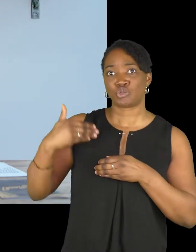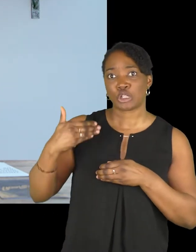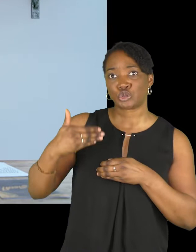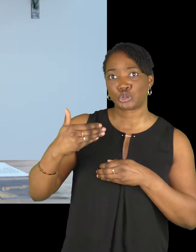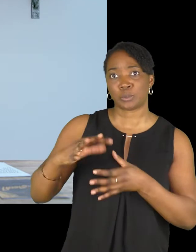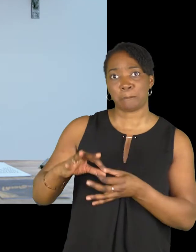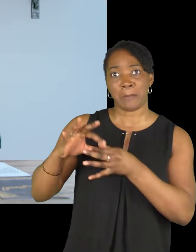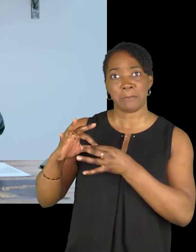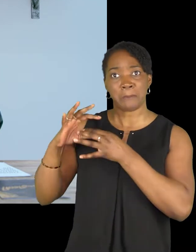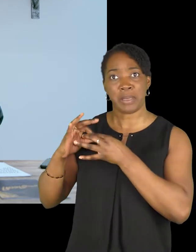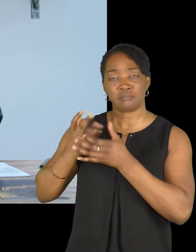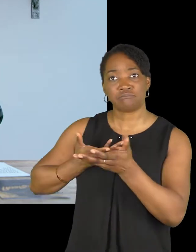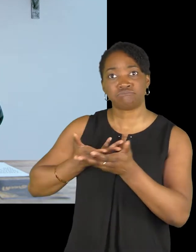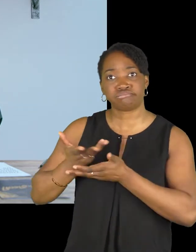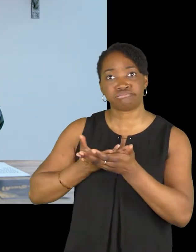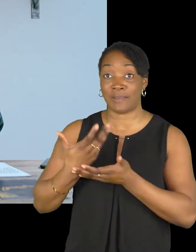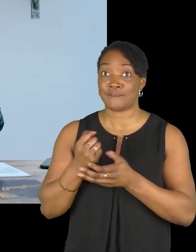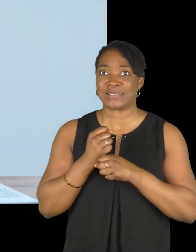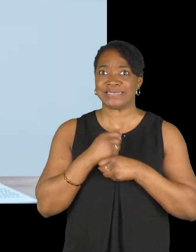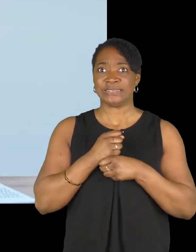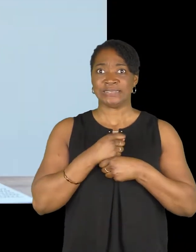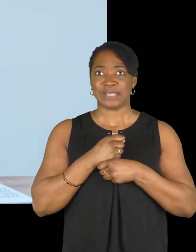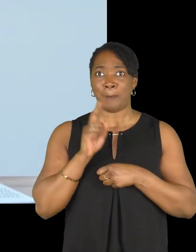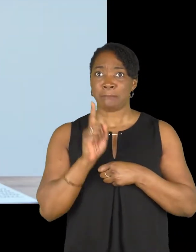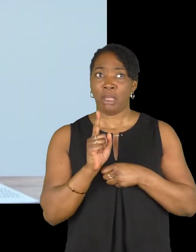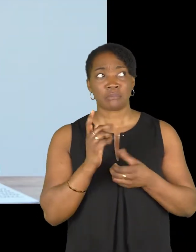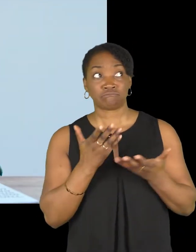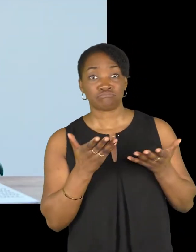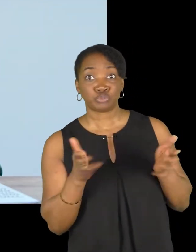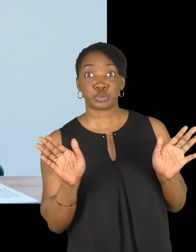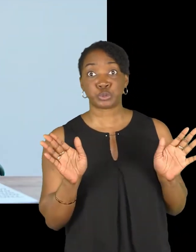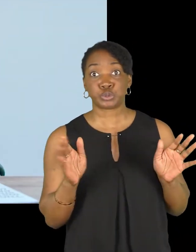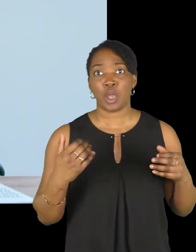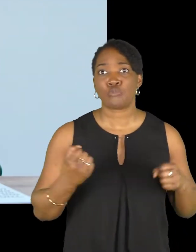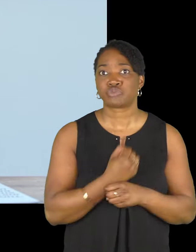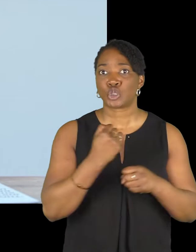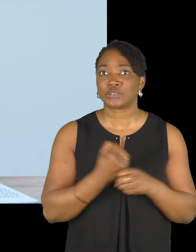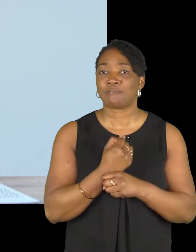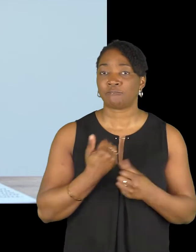intergenerational conversation. There was tension in the conversation, but it was really generative